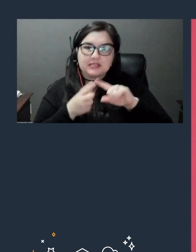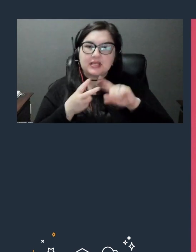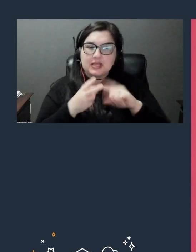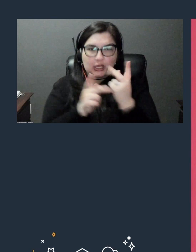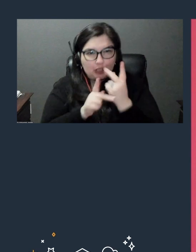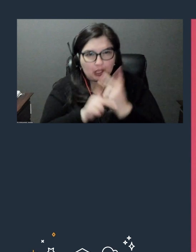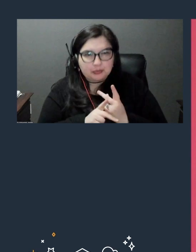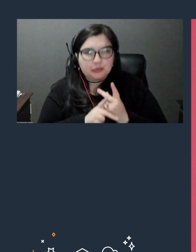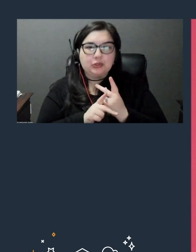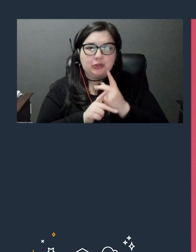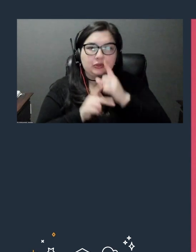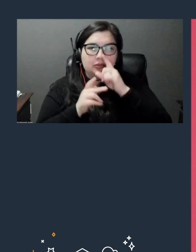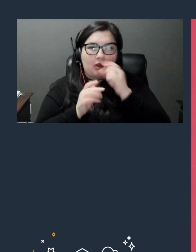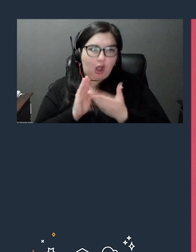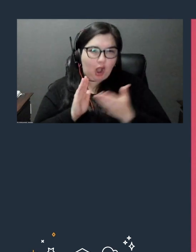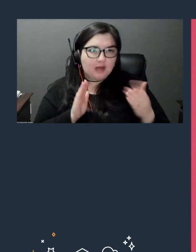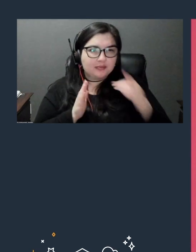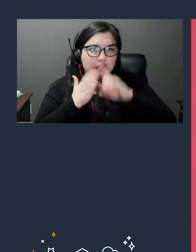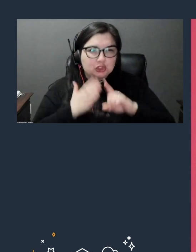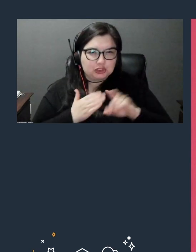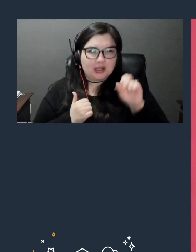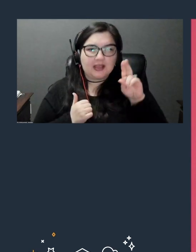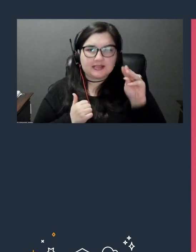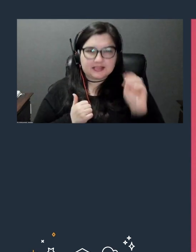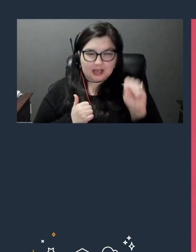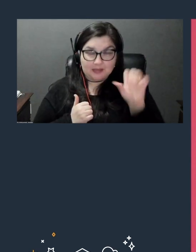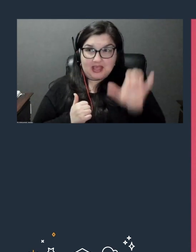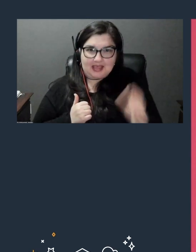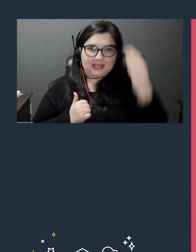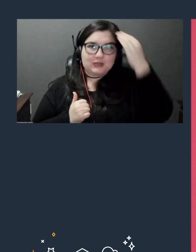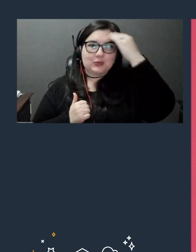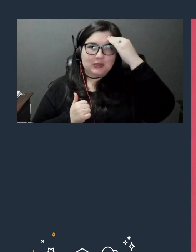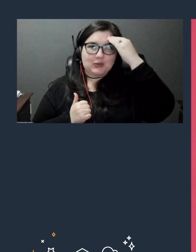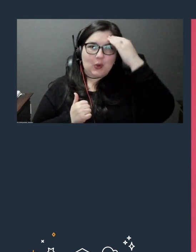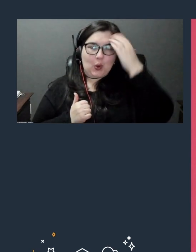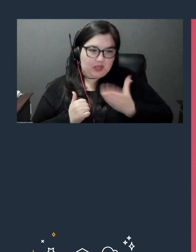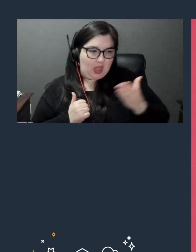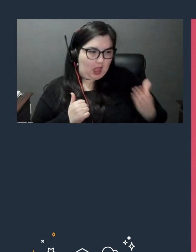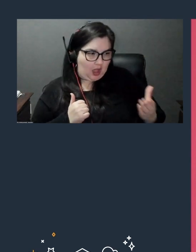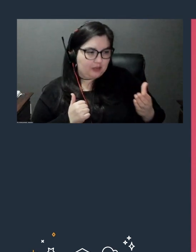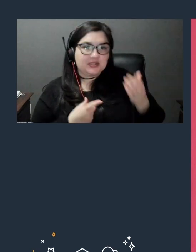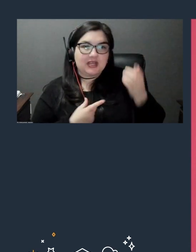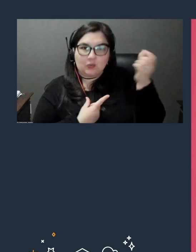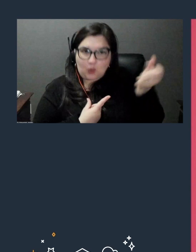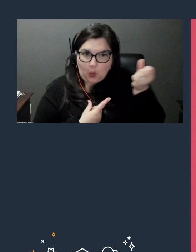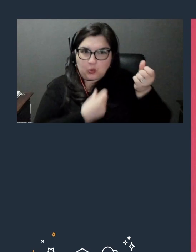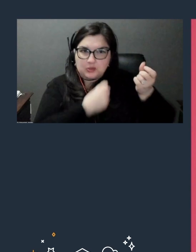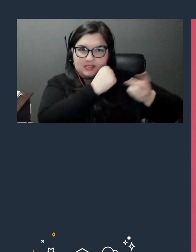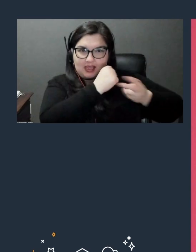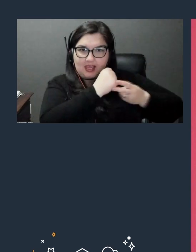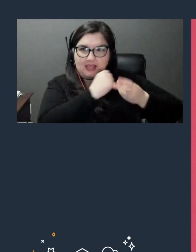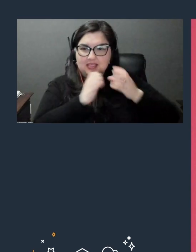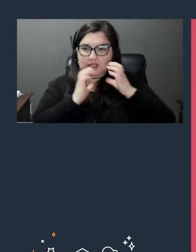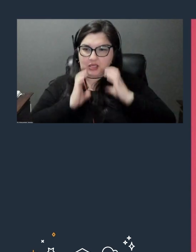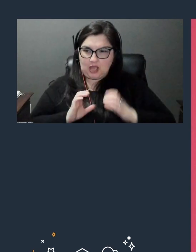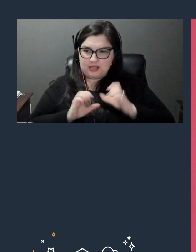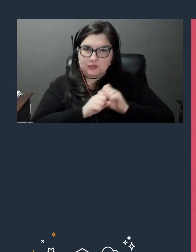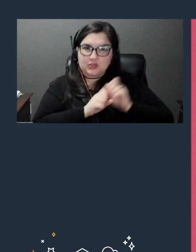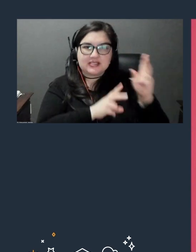So that's how we know the object that we're holding for the customer is the object that they sent us. From the other side of the fence, as a user of S3 though,